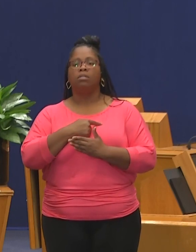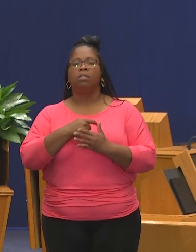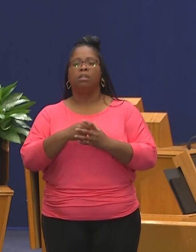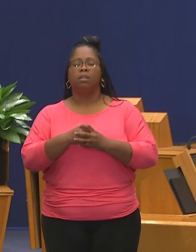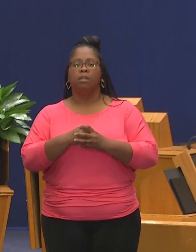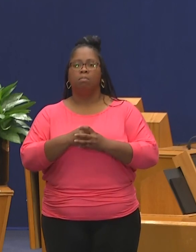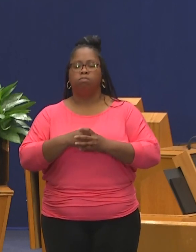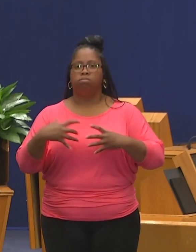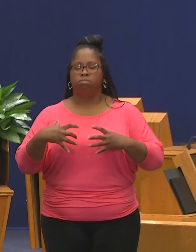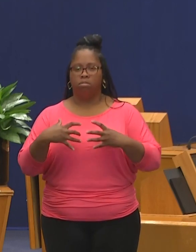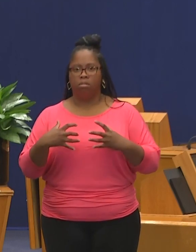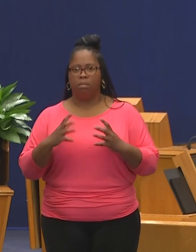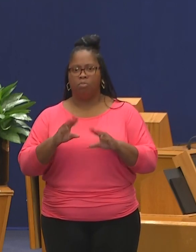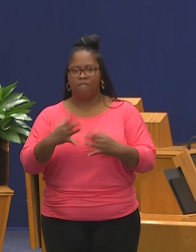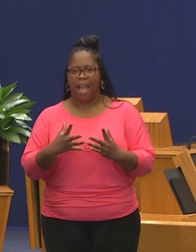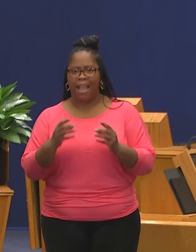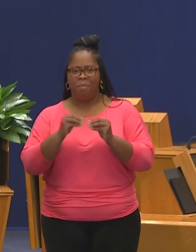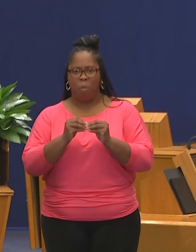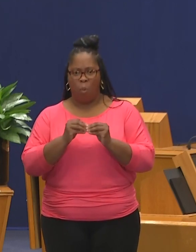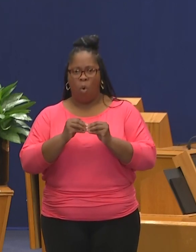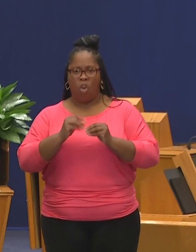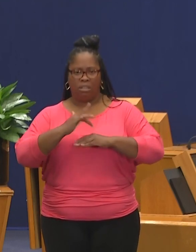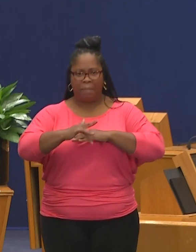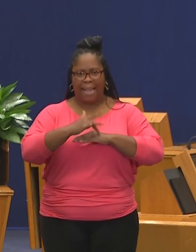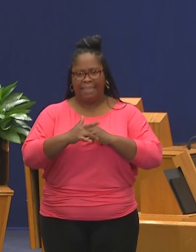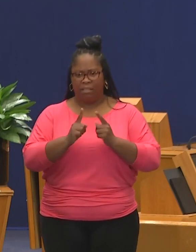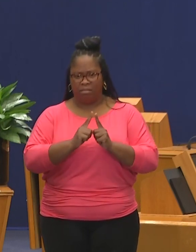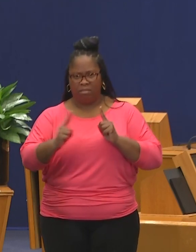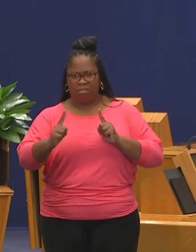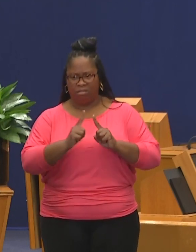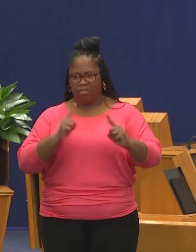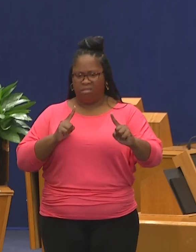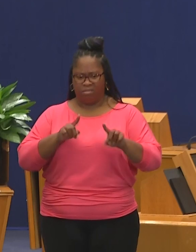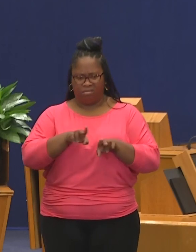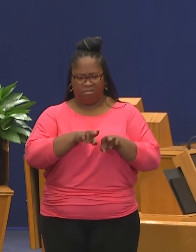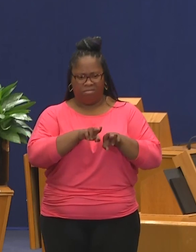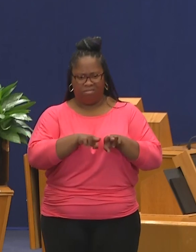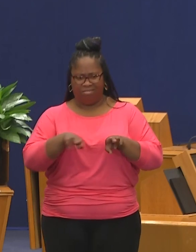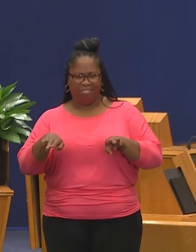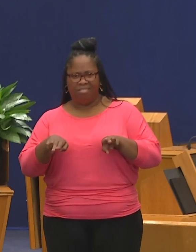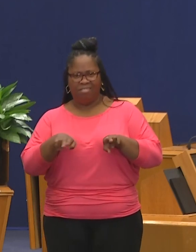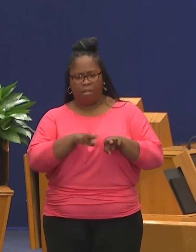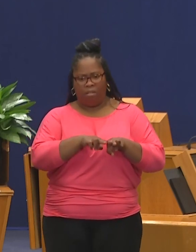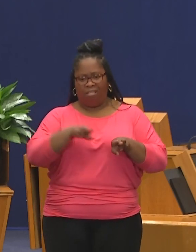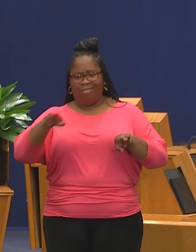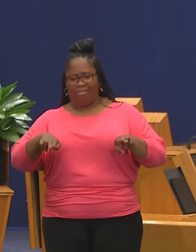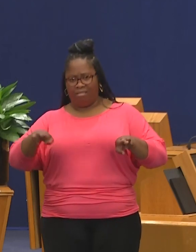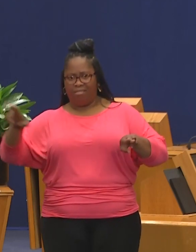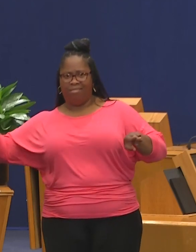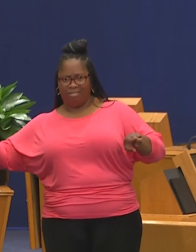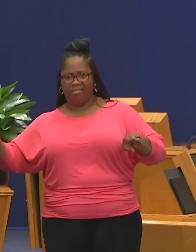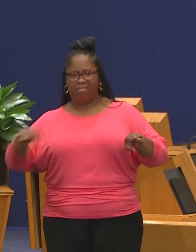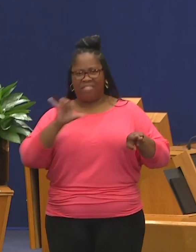US T DECOMPRESS OUR SHELTER SIT% TO MAKE SURE WE'RE MAINTAINING